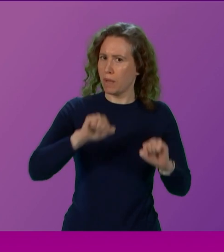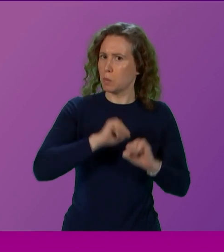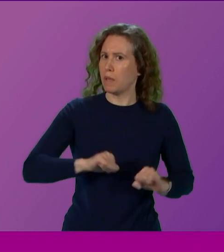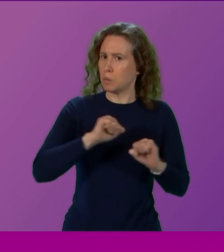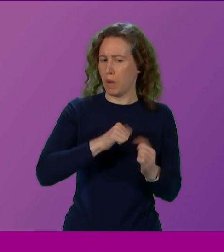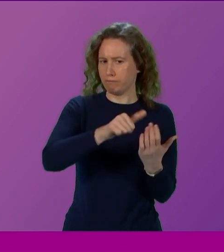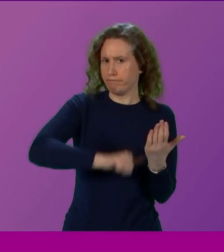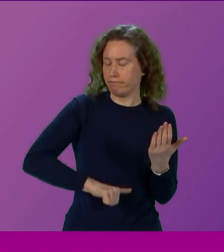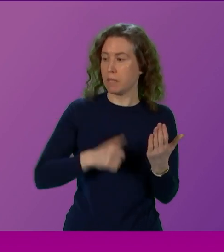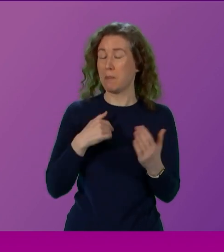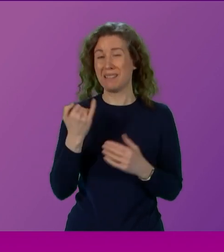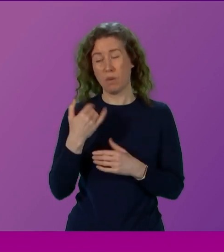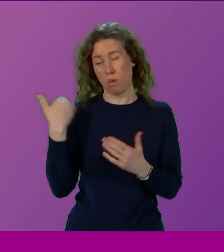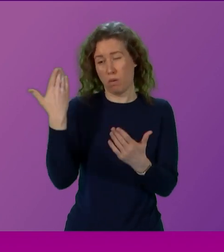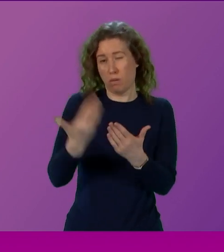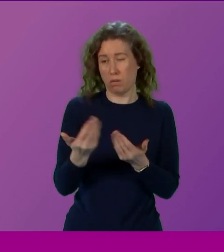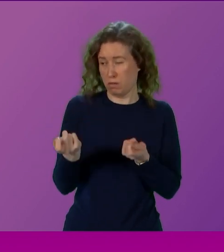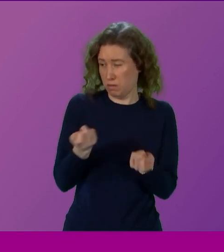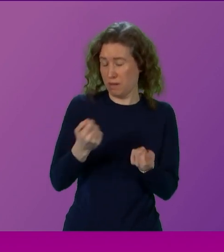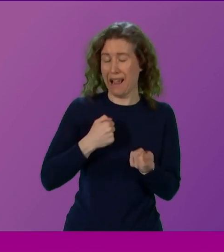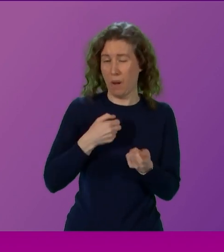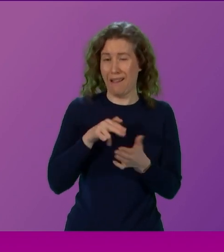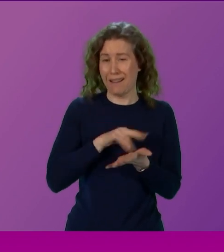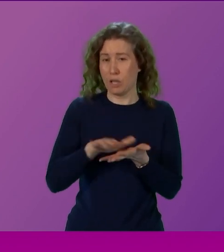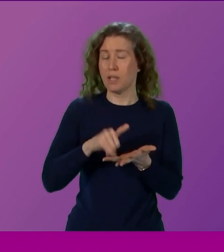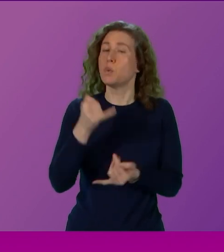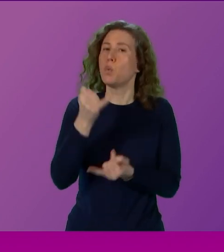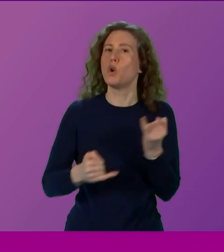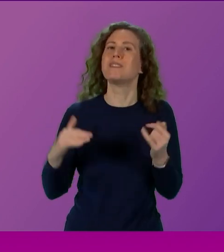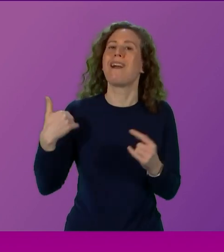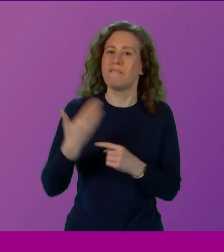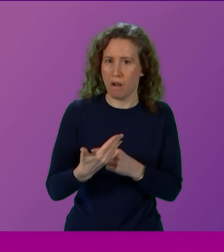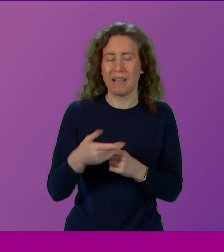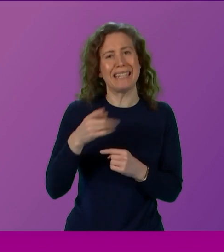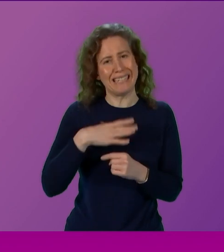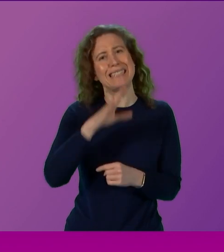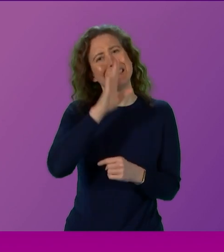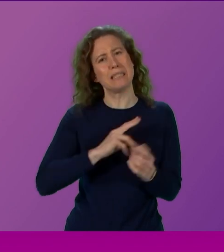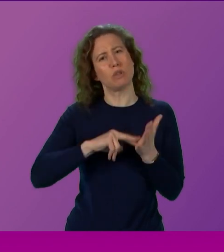the performance of our NHS is the worst that it has ever been. It needs a serious plan to fix it.